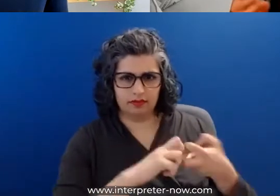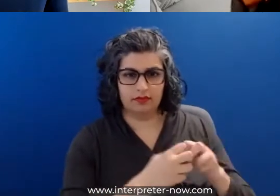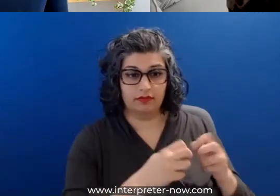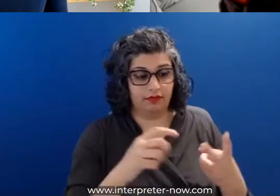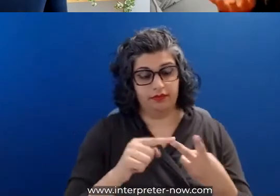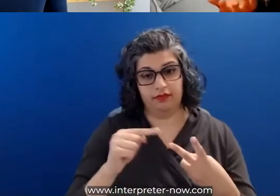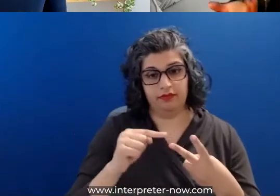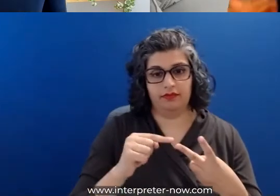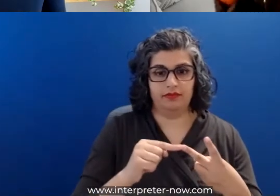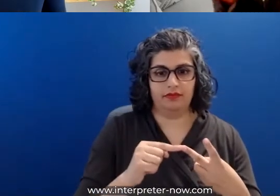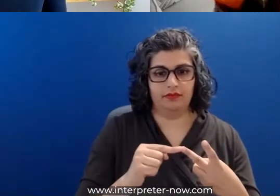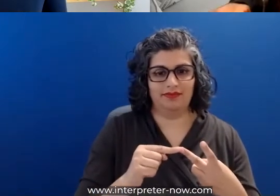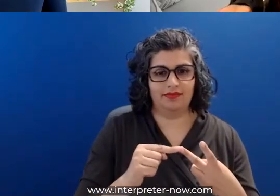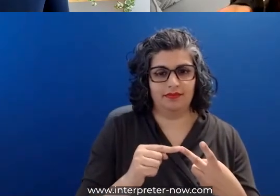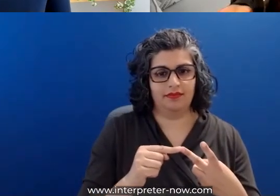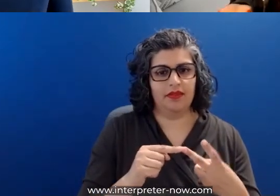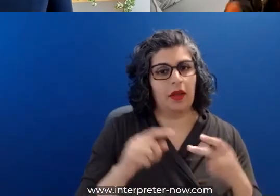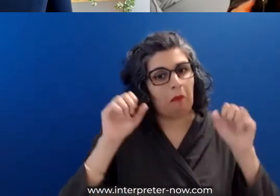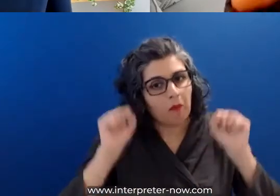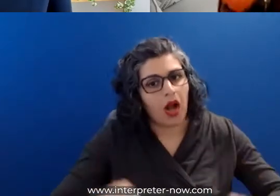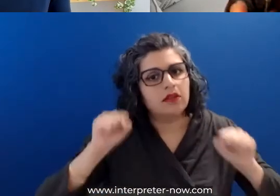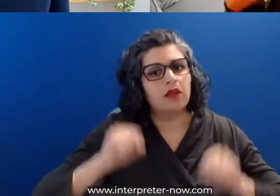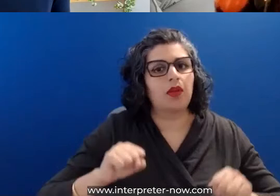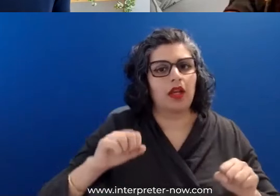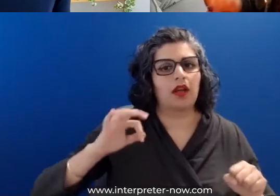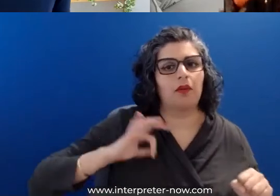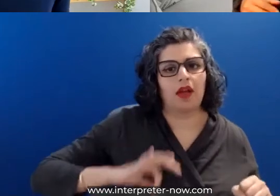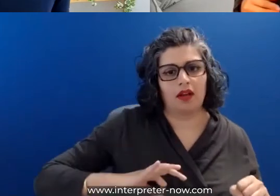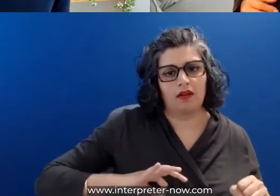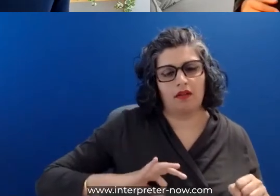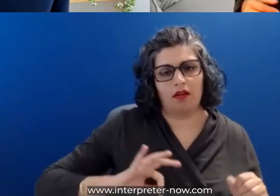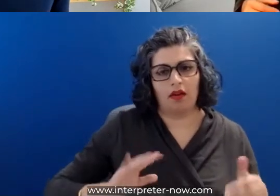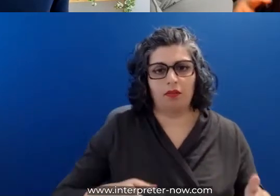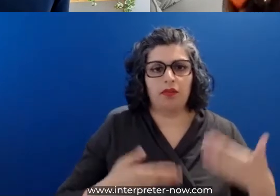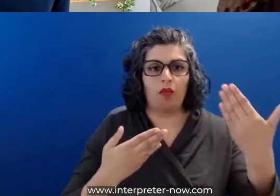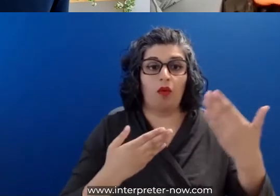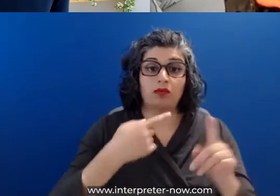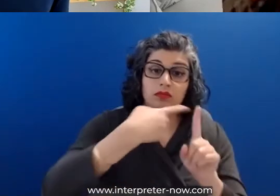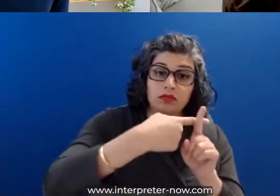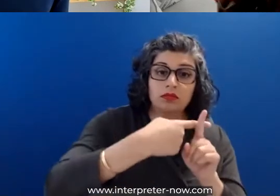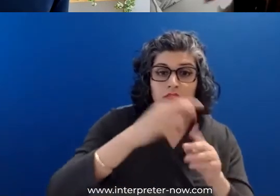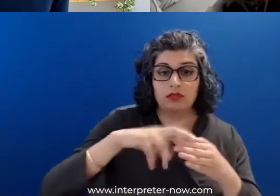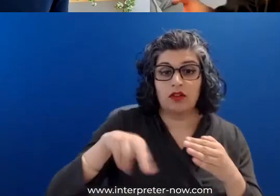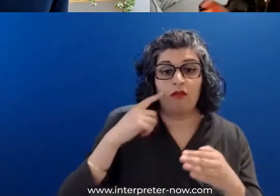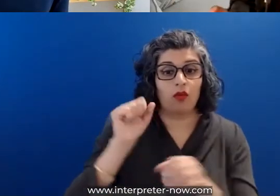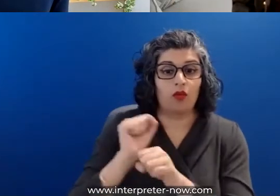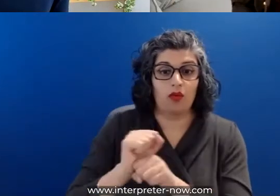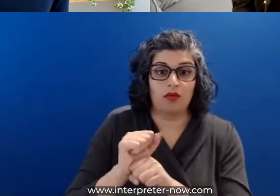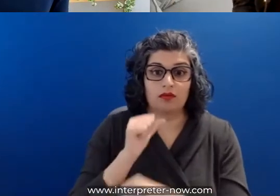is ostensibly beneficial or to promote a positive outcome for the workers and not just the employers.